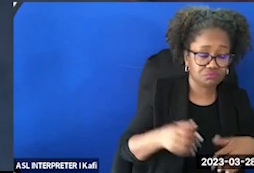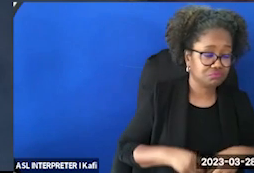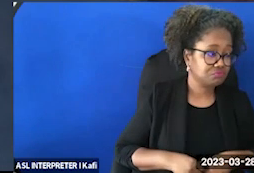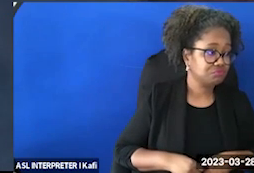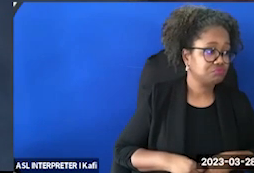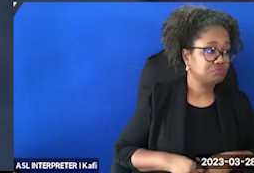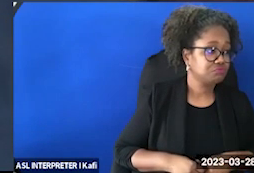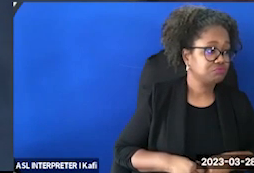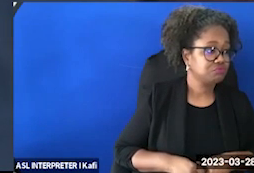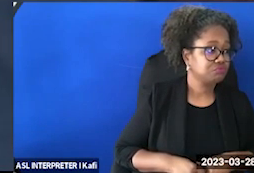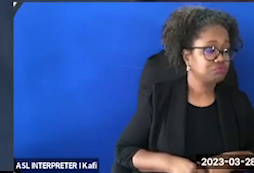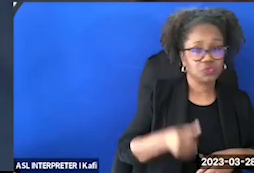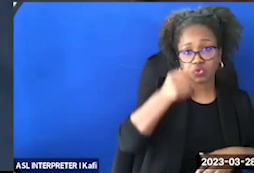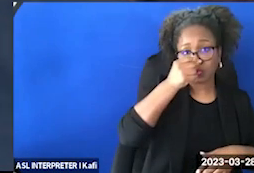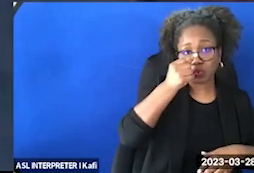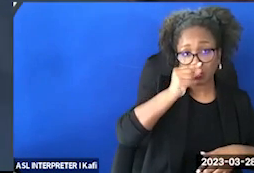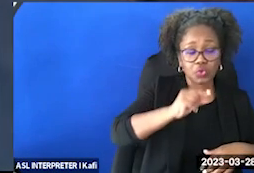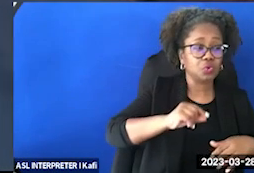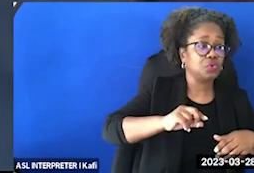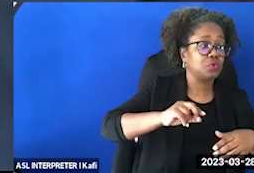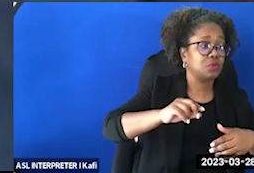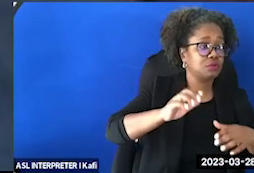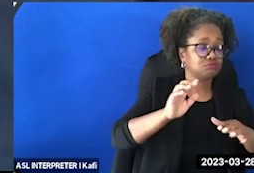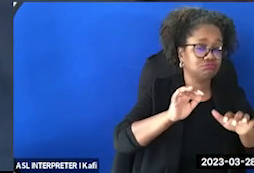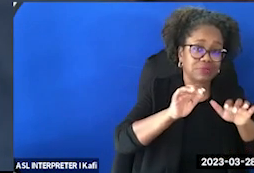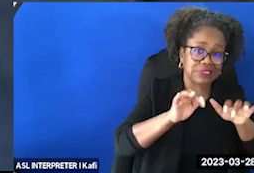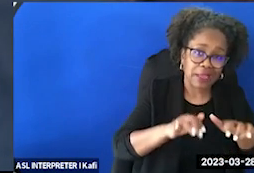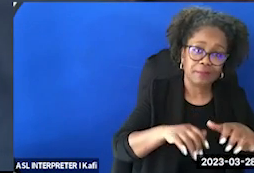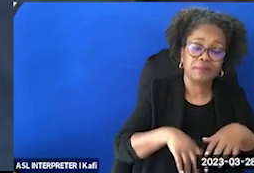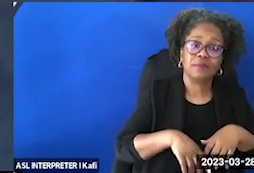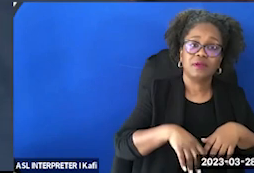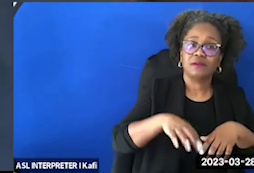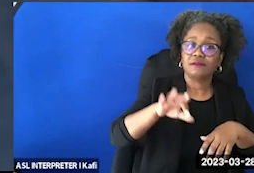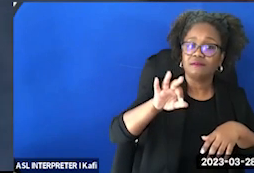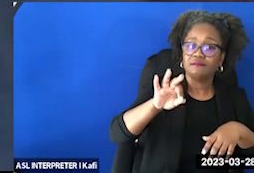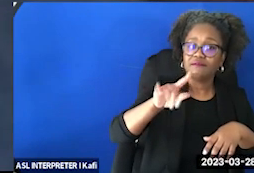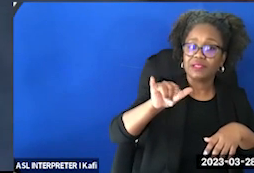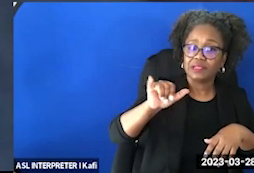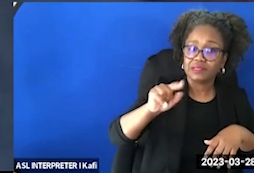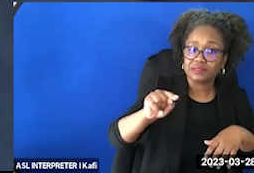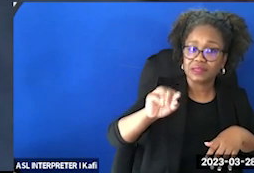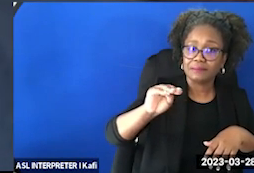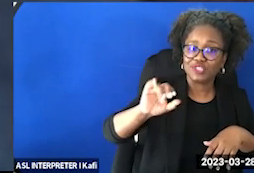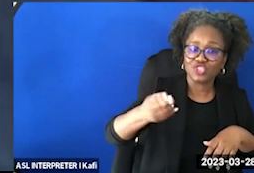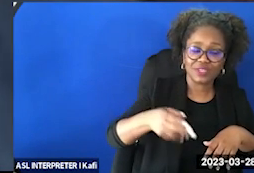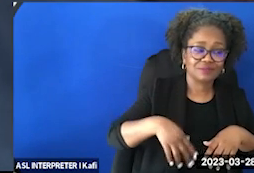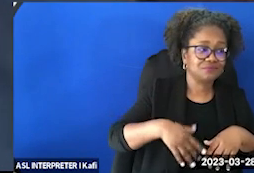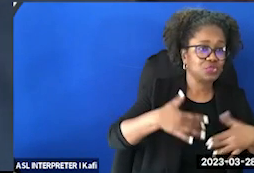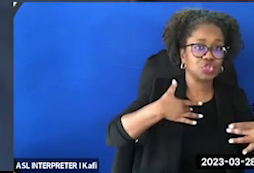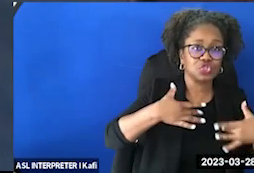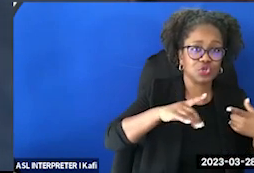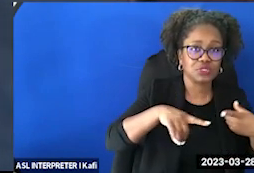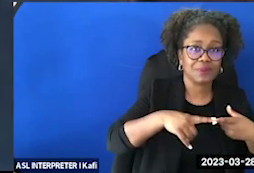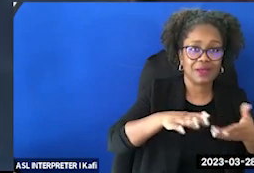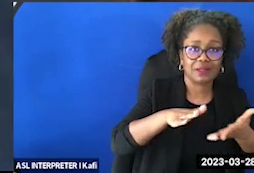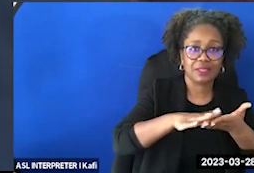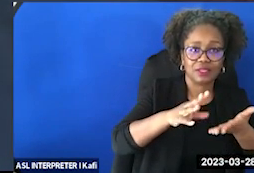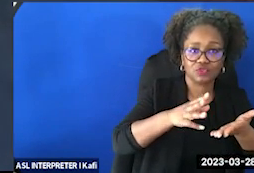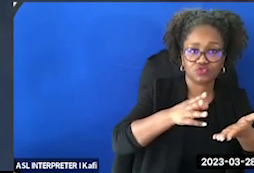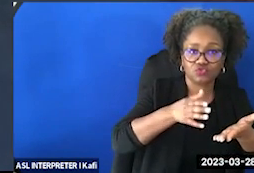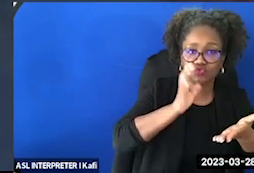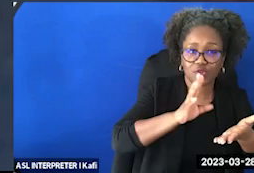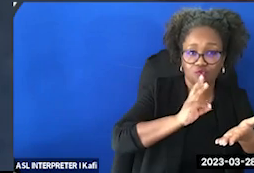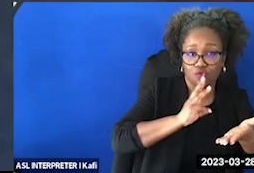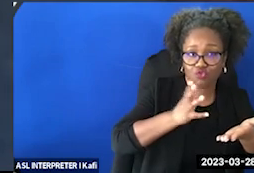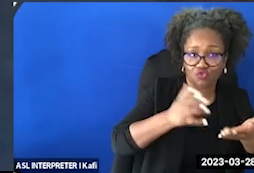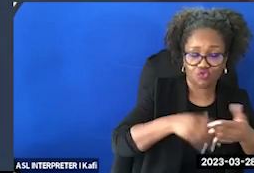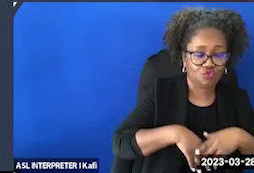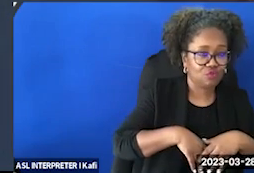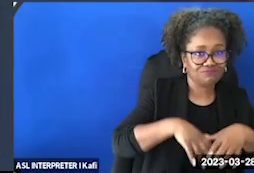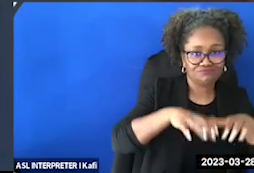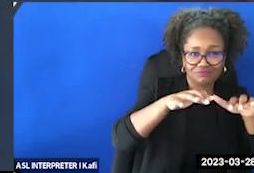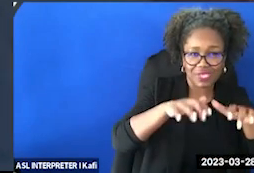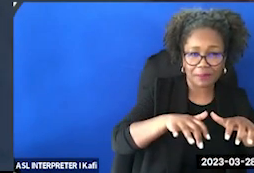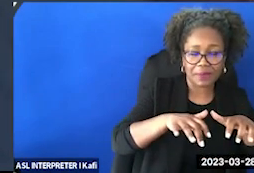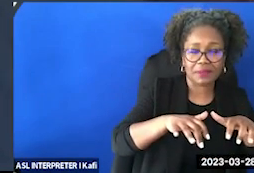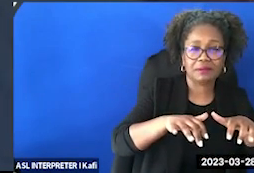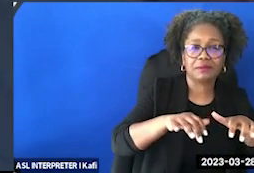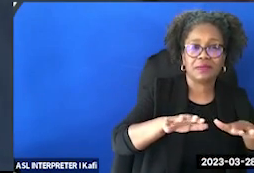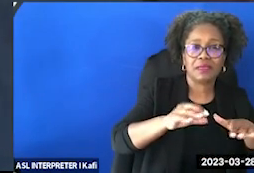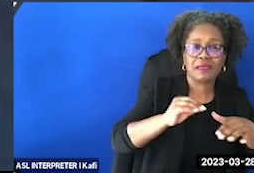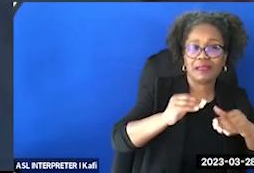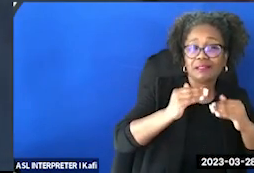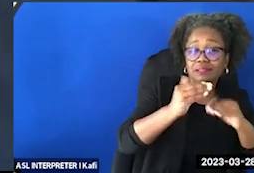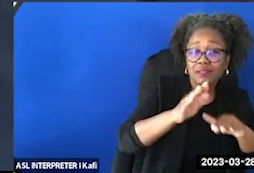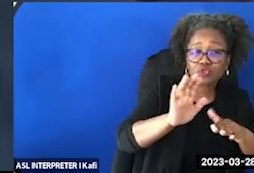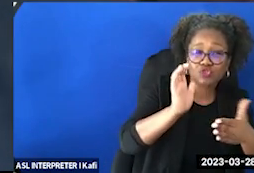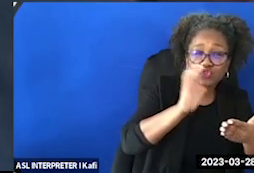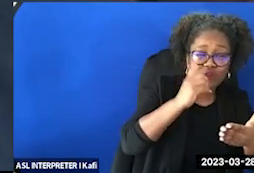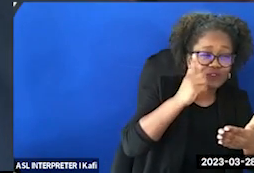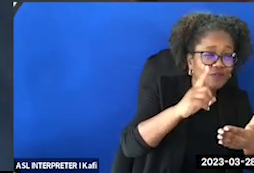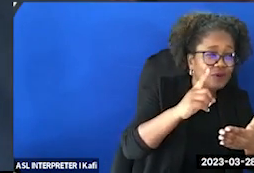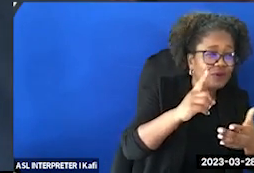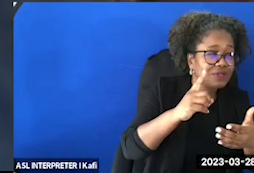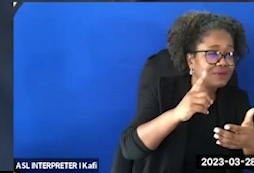Debbie Stine, Science & Technology Policy Academy: you know, like flint Michigan concerns about clean water or something, or clean drinking water. and then make sure you limit the search to something recent like with. Certainly within the past 6 months.